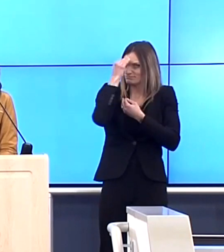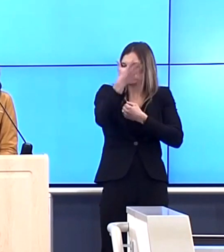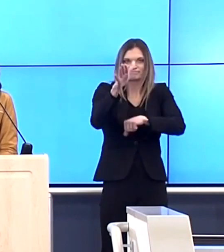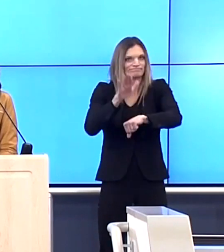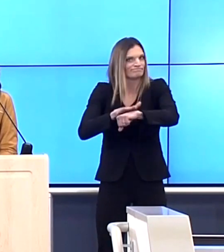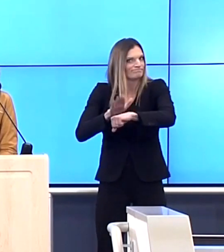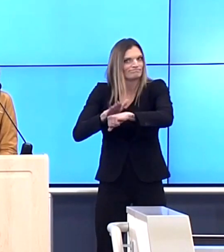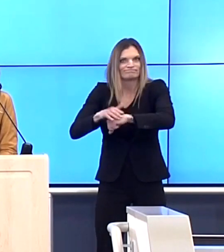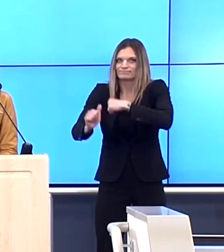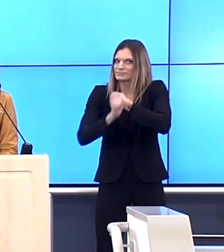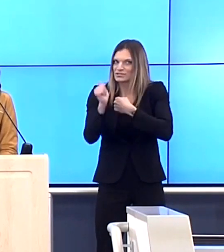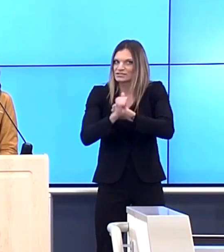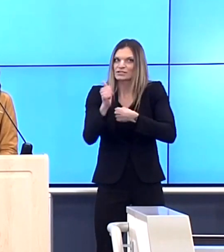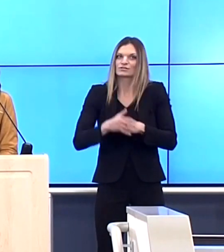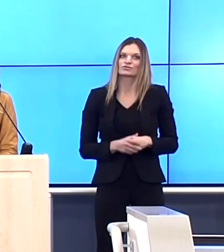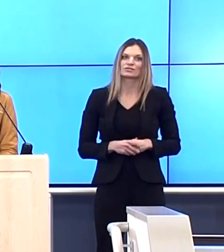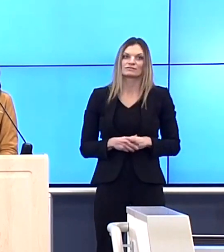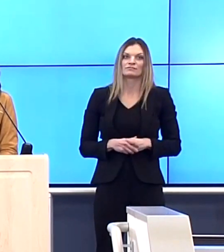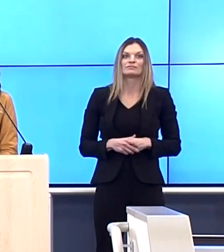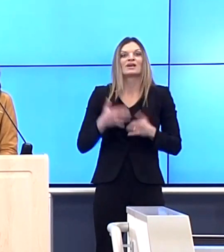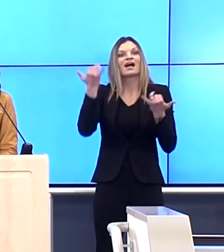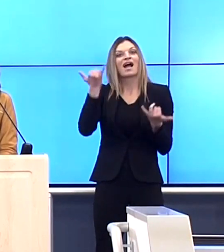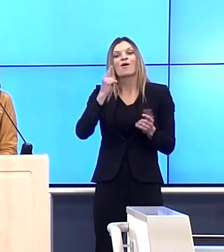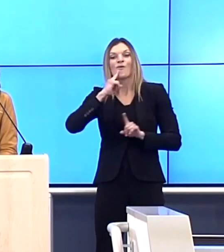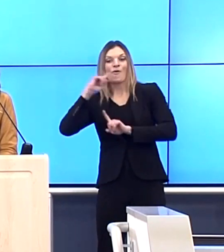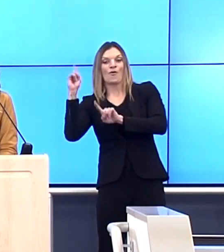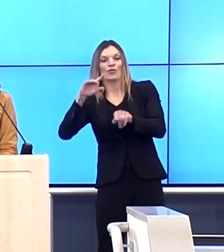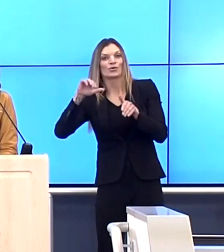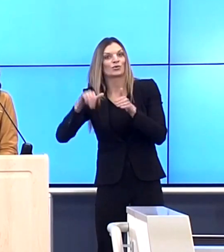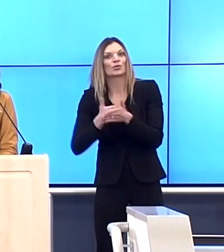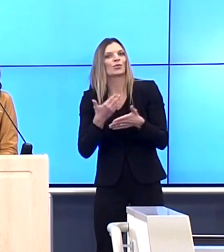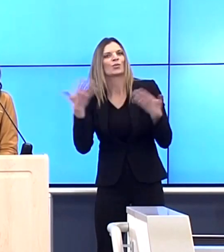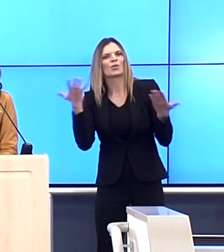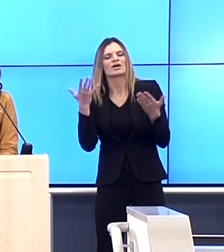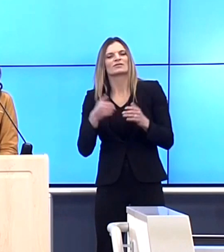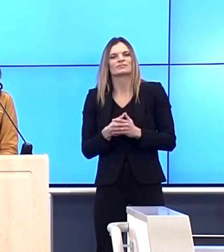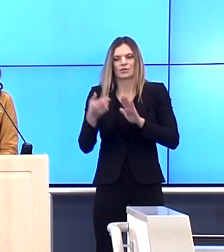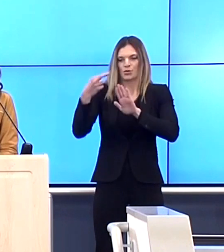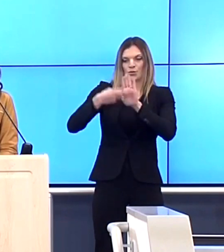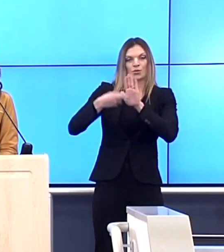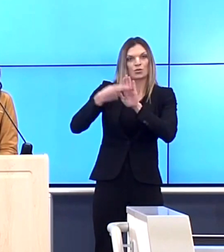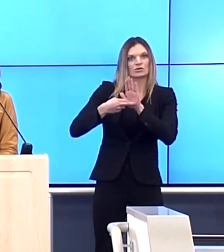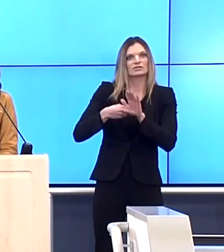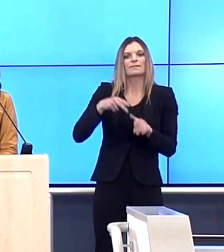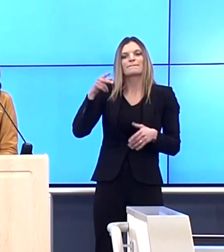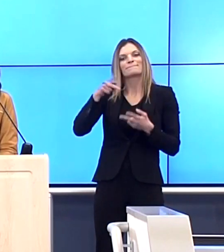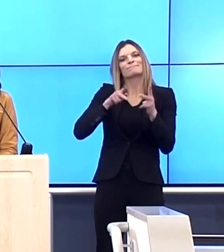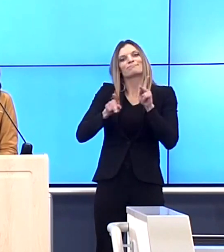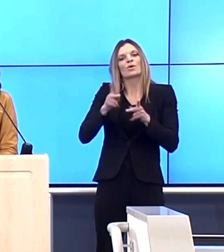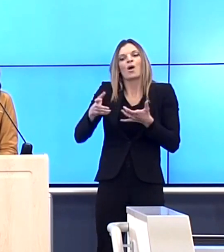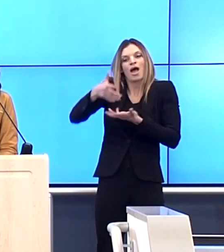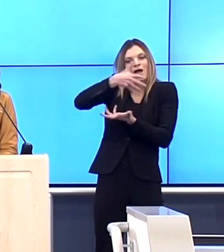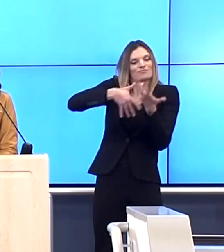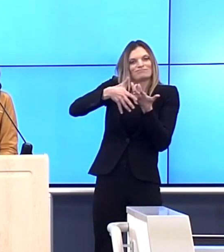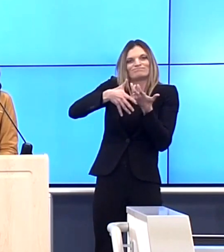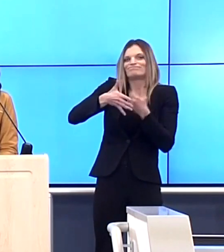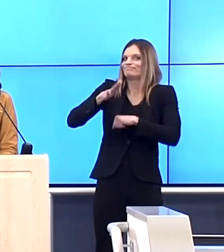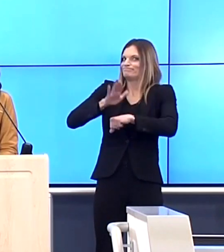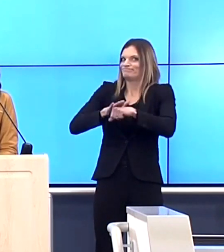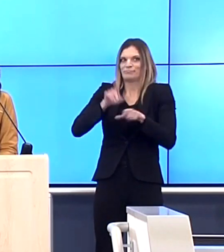THAT WE CAN SAVE LIVES. THIS NEW EPIDEMIC ORDER IS THIS NEW EPIDEMIC ORDER IS GEARED TOWARDS STOPPING THE GEARED TOWARDS STOPPING THE SPREAD BY LIMITING INDOOR SPREAD BY LIMITING INDOOR GATHERINGS. GATHERINGS. THESE STEPS ARE WHAT THE PUBLIC